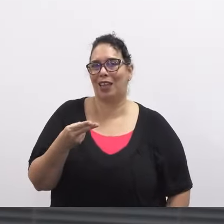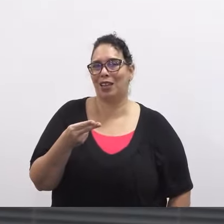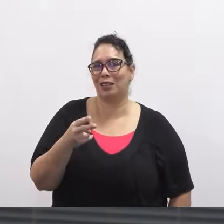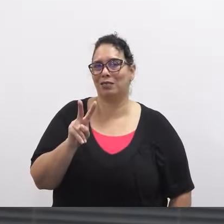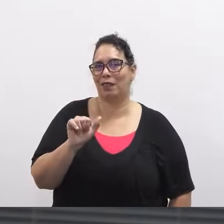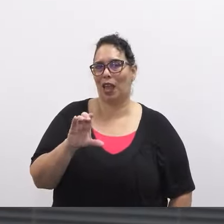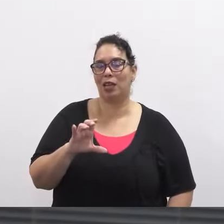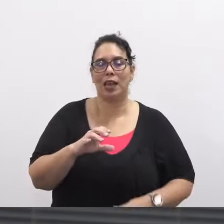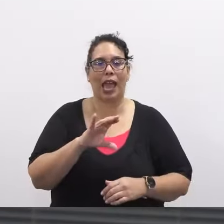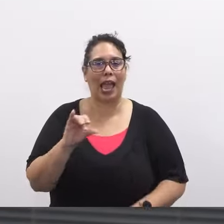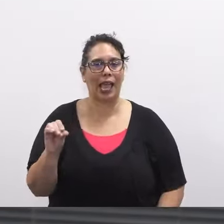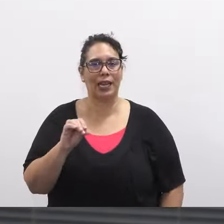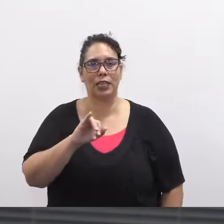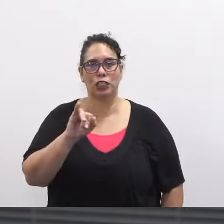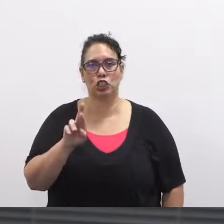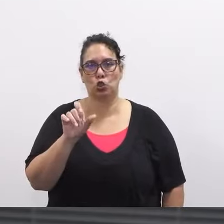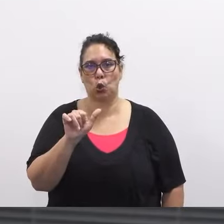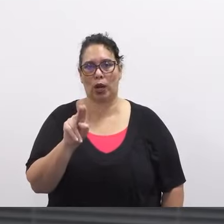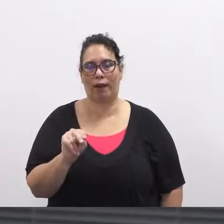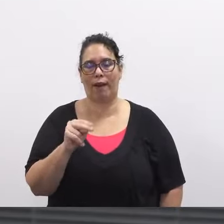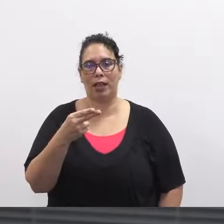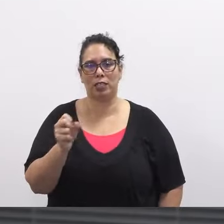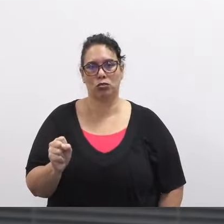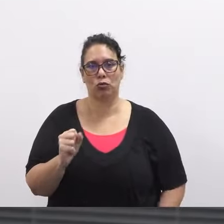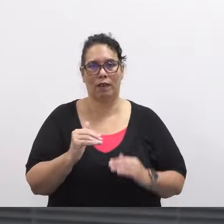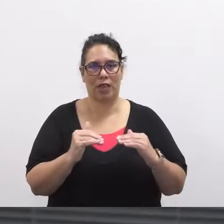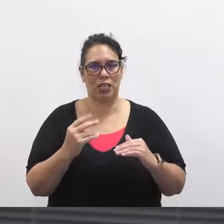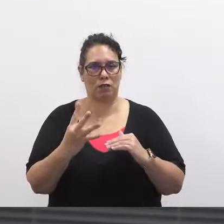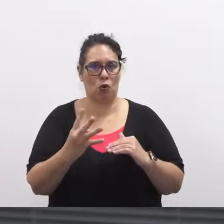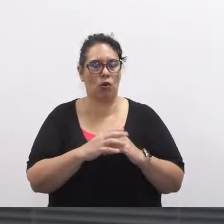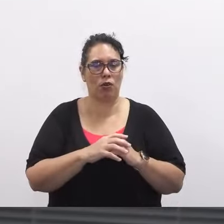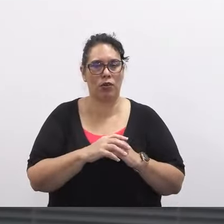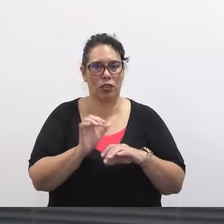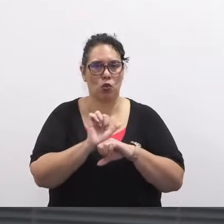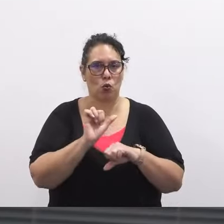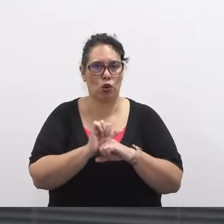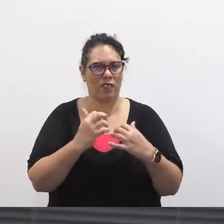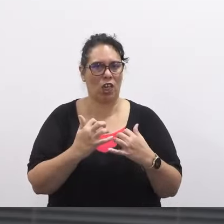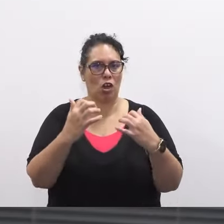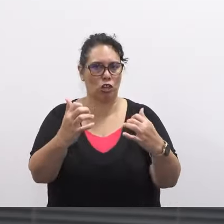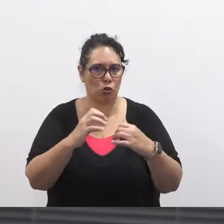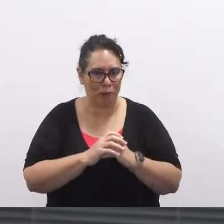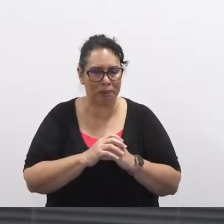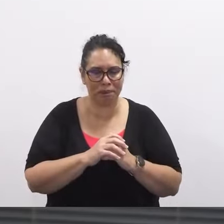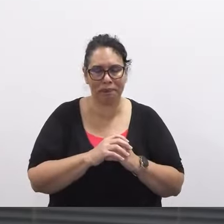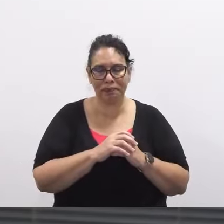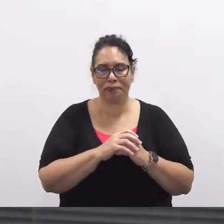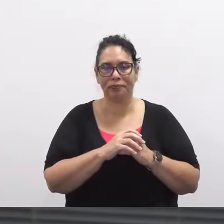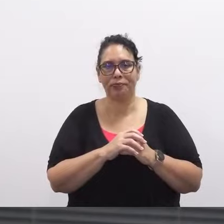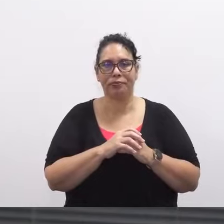and for Jordan High School phase four. Primarily the work that went on over in the auditorium building over at Jordan High School.